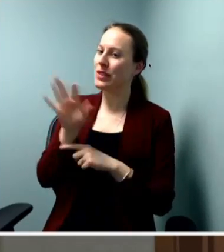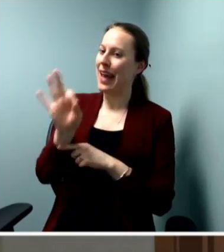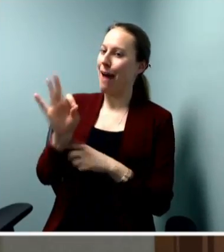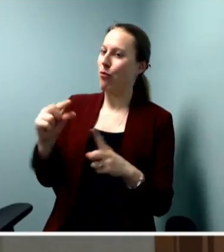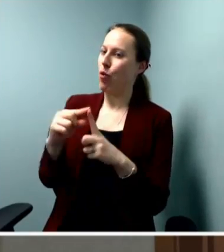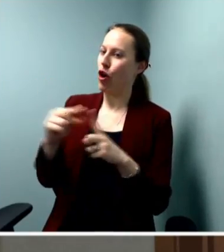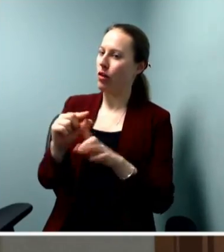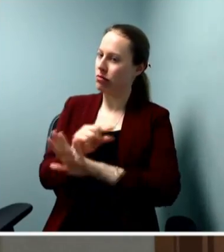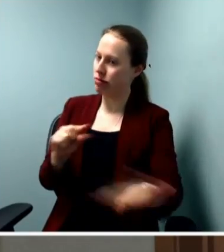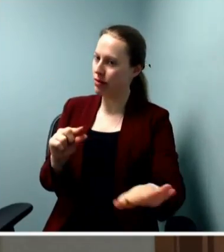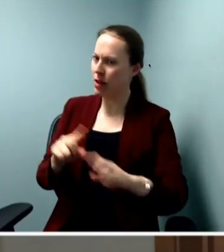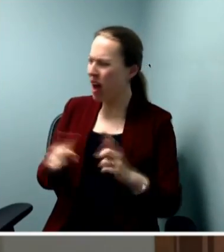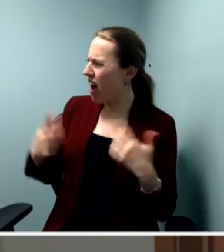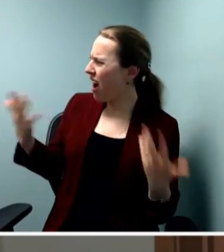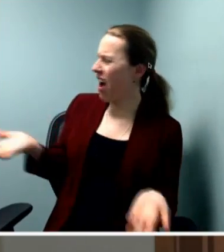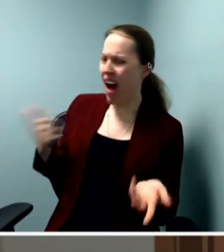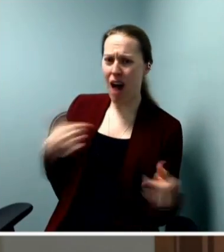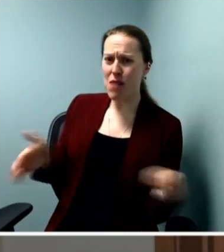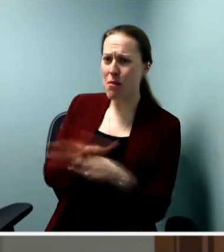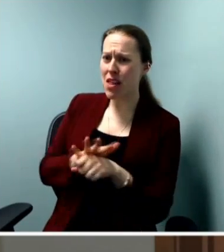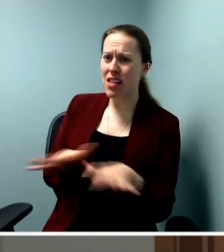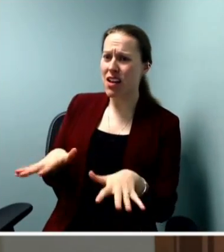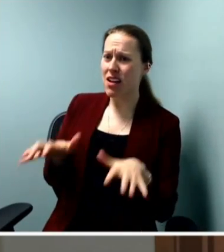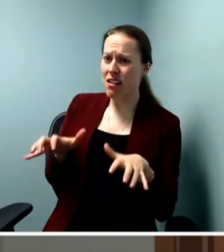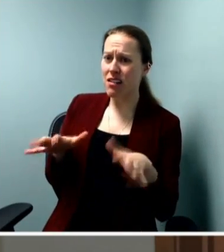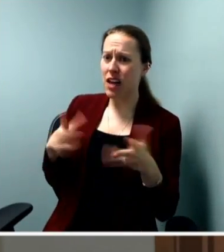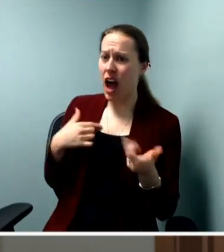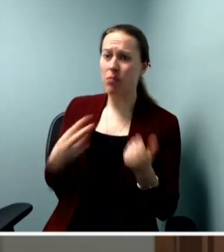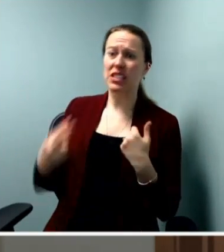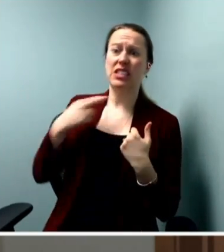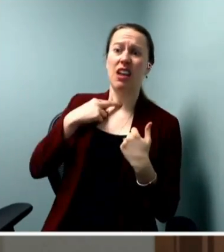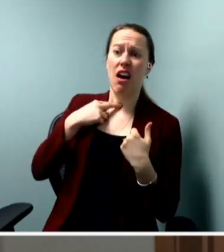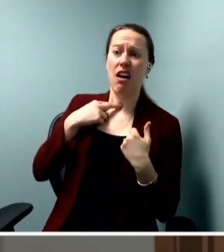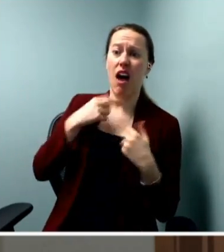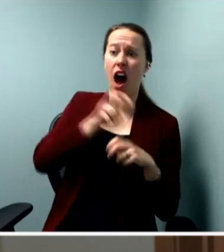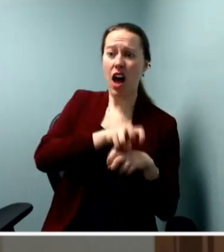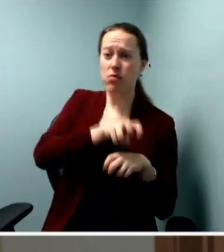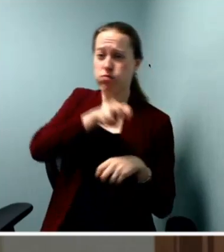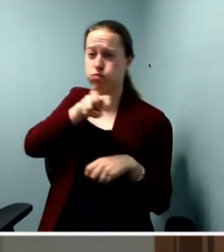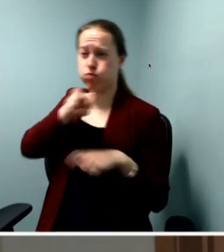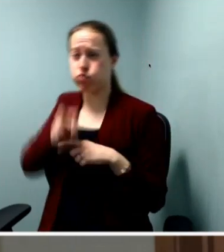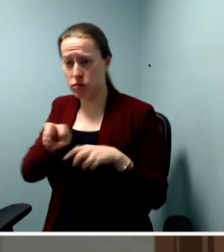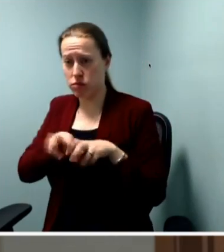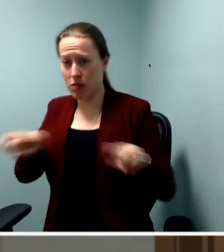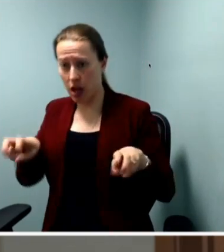and I'm stuck when I'm on that damn couch. For me, that's not freedom, and that's not interesting.